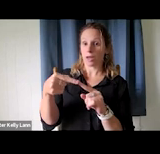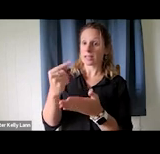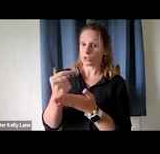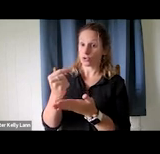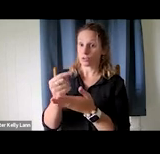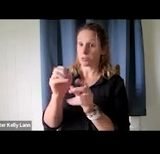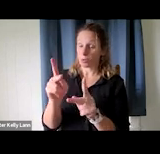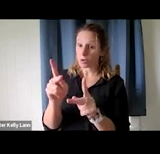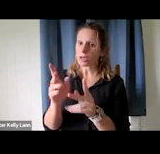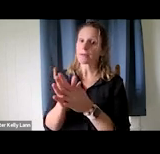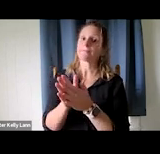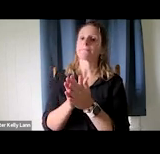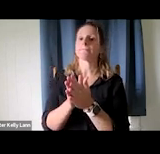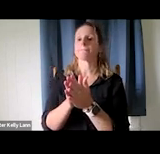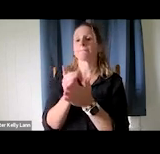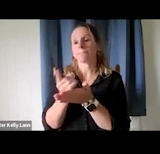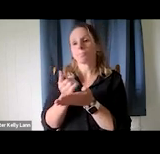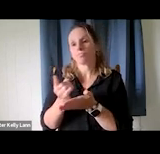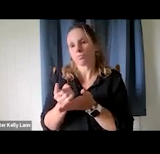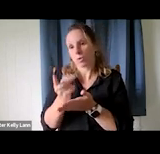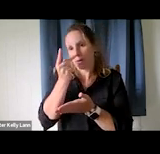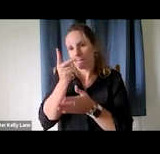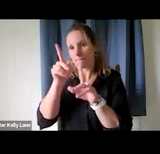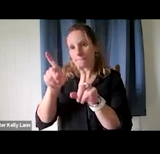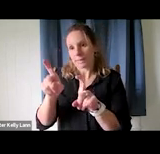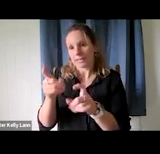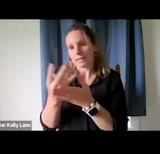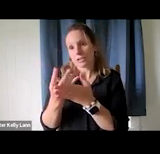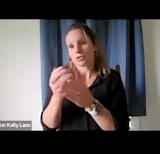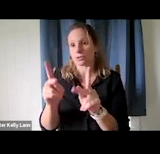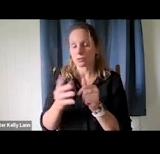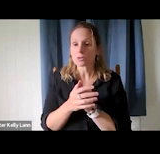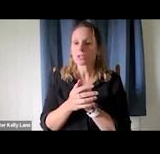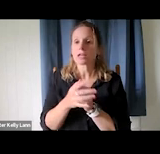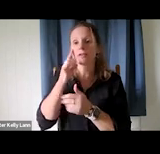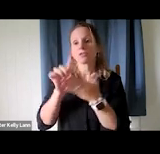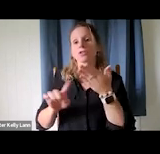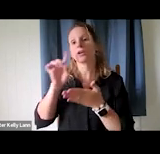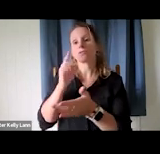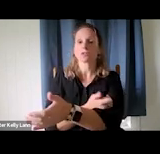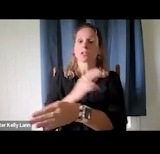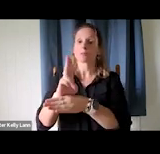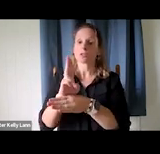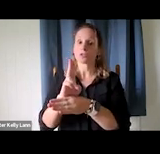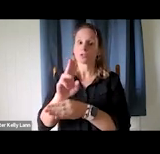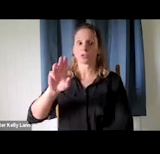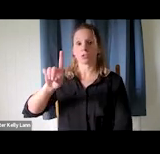and had weekly urine screens to check for substance use. So from December 8th to March 26th,